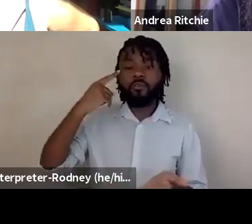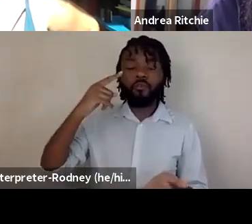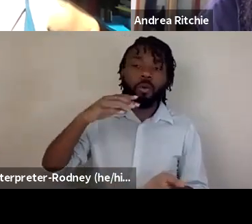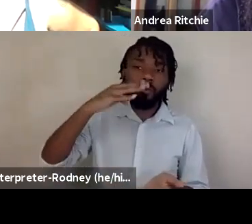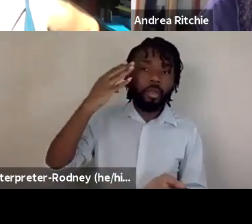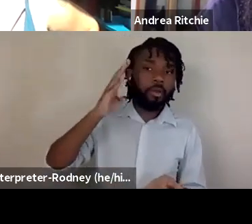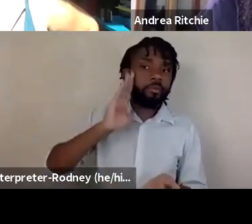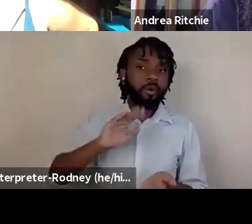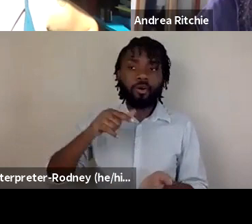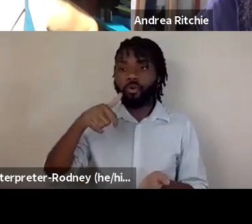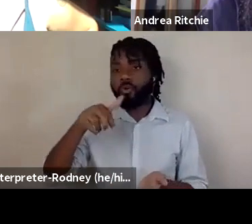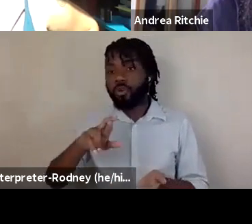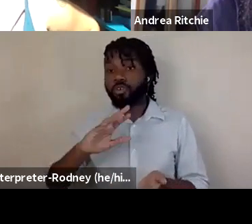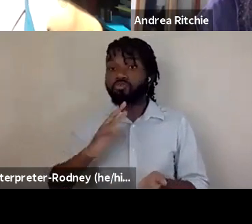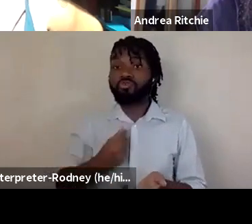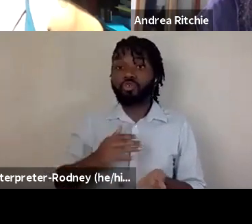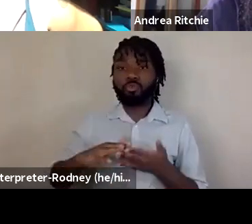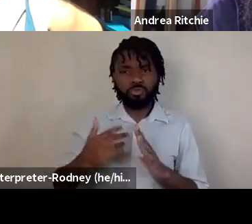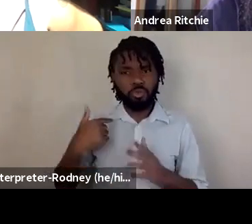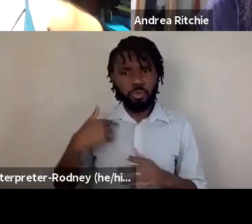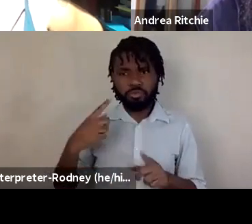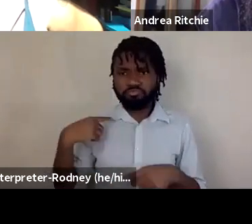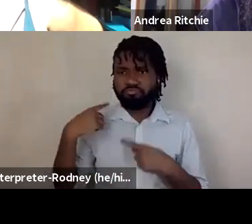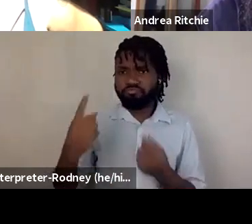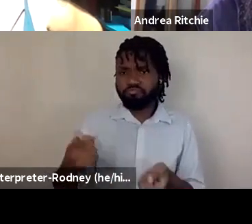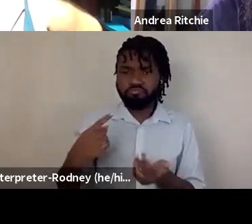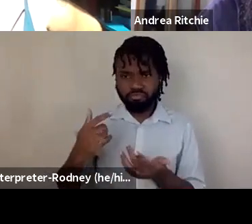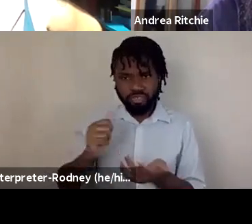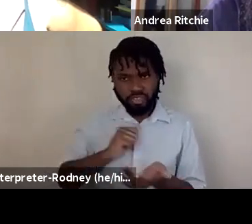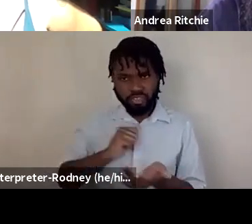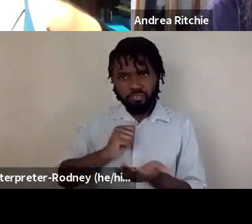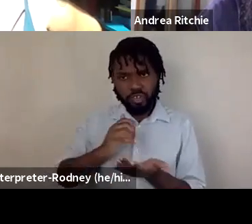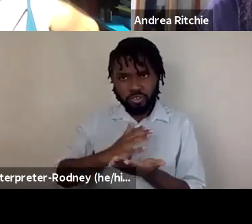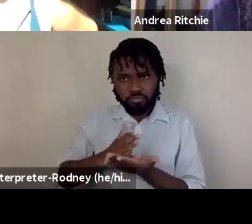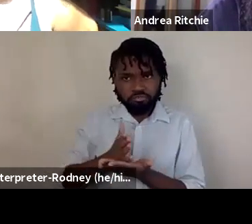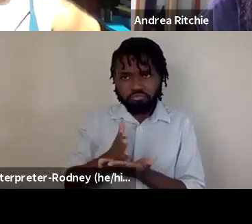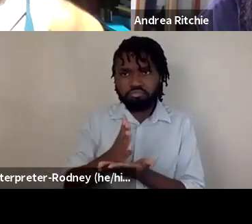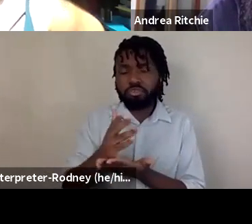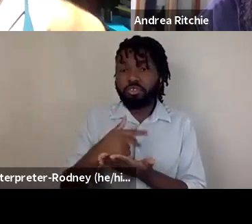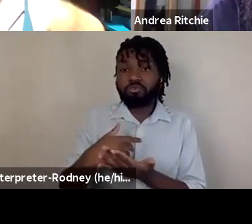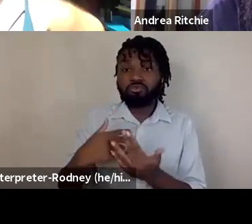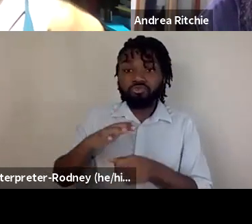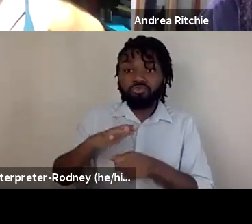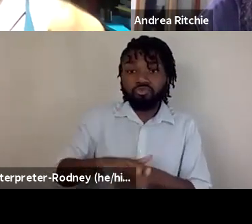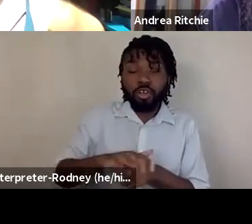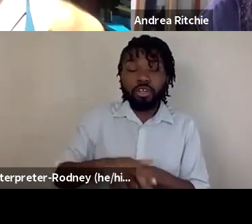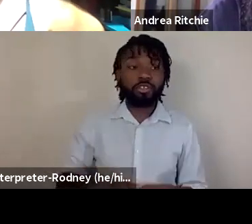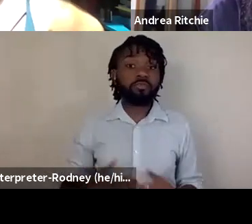we have had our own mechanisms to navigate distress, whether that is for people living with mental conditions,